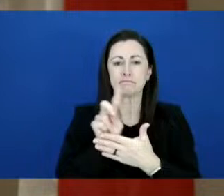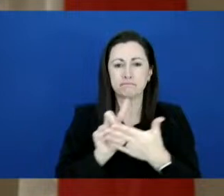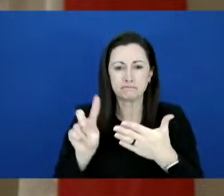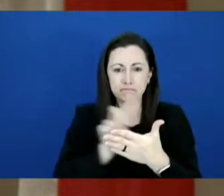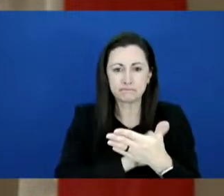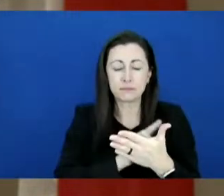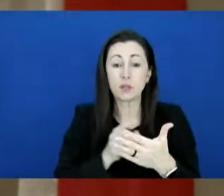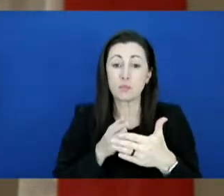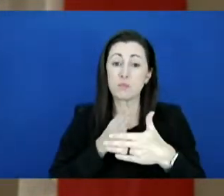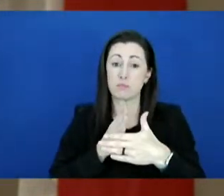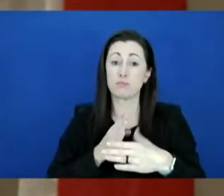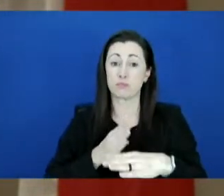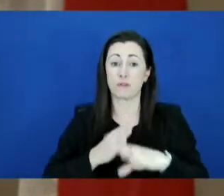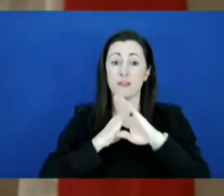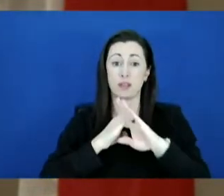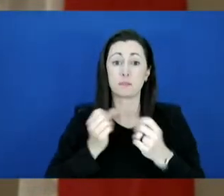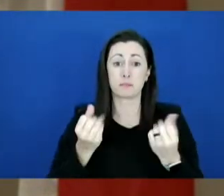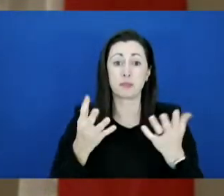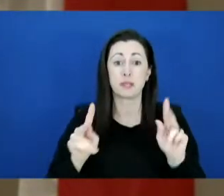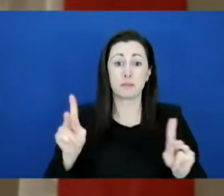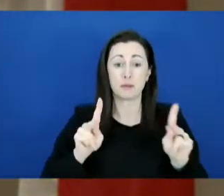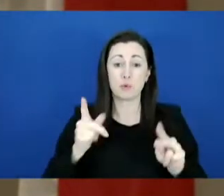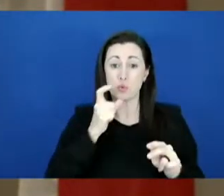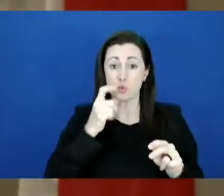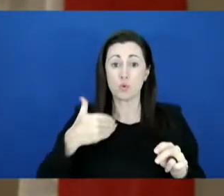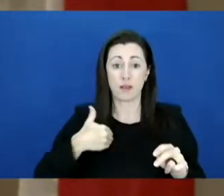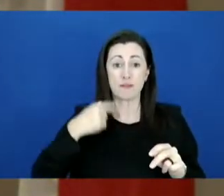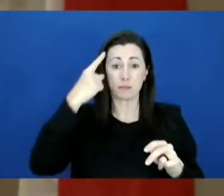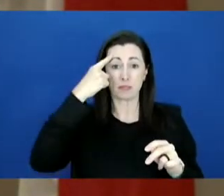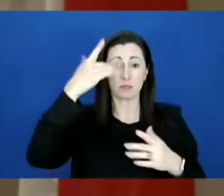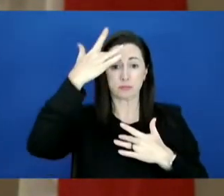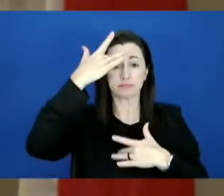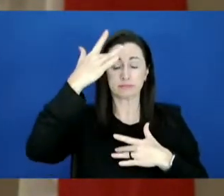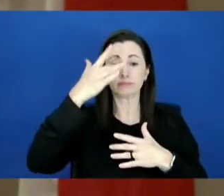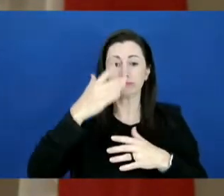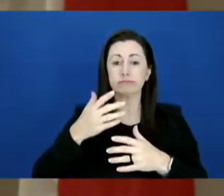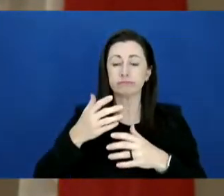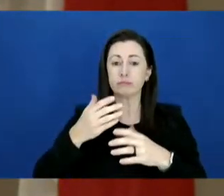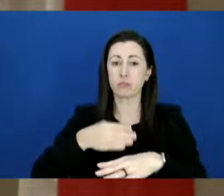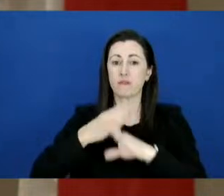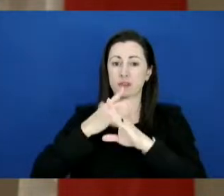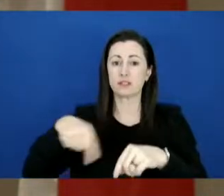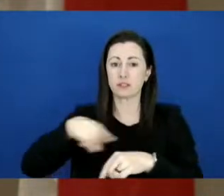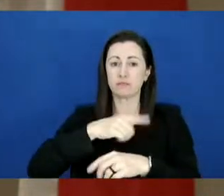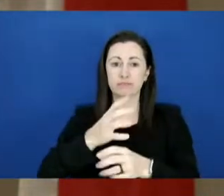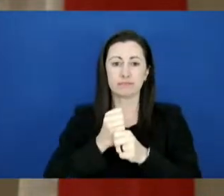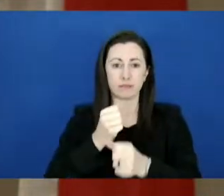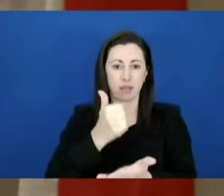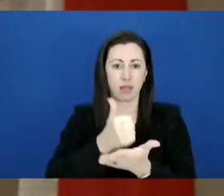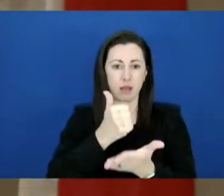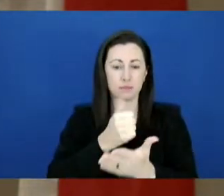AND FEAR, OF STIGMA, AND